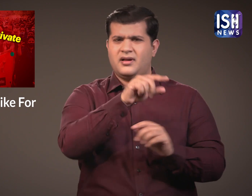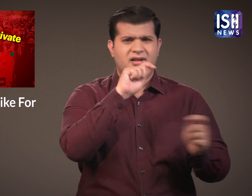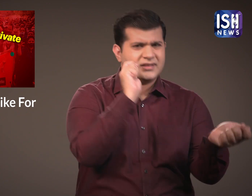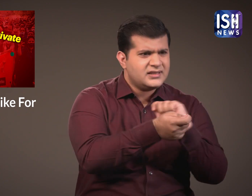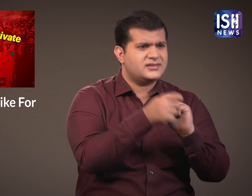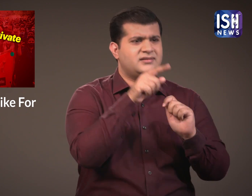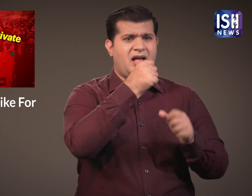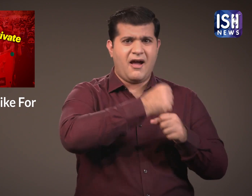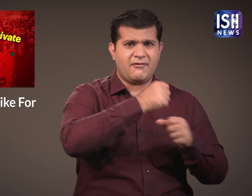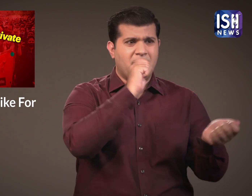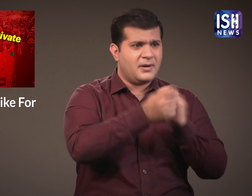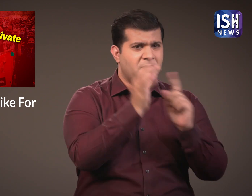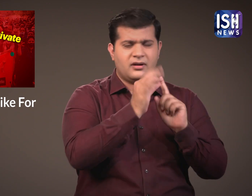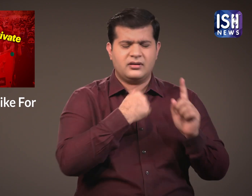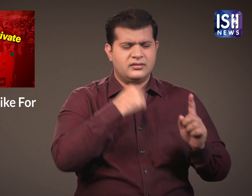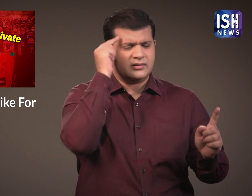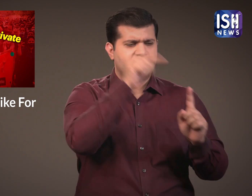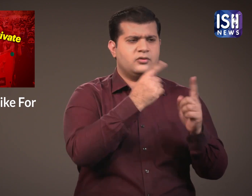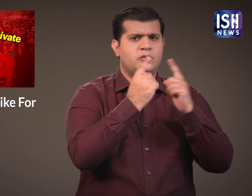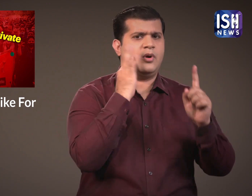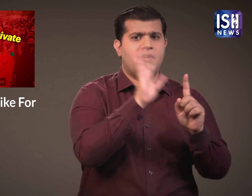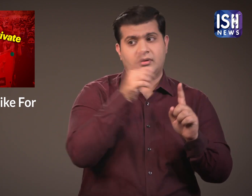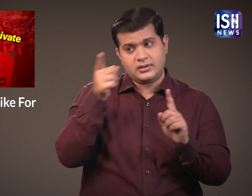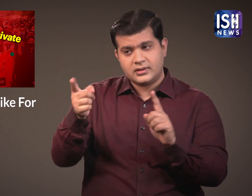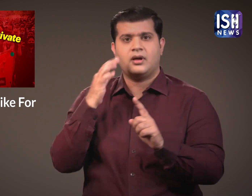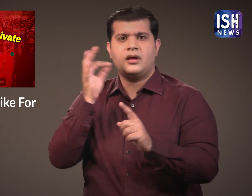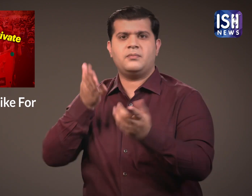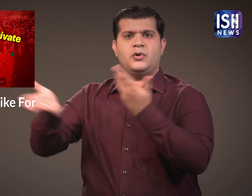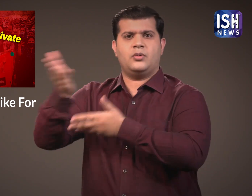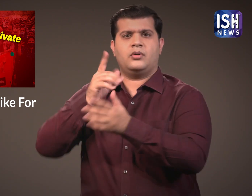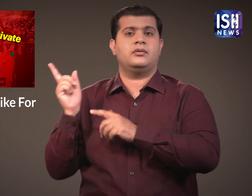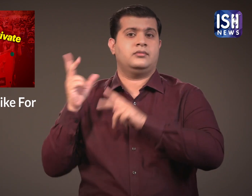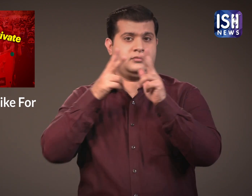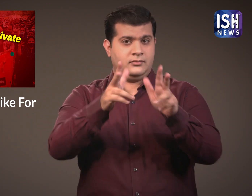More than privatisation, the employees will be prioritised.